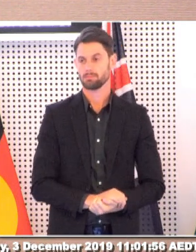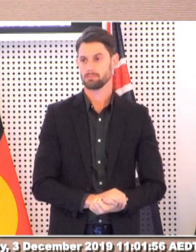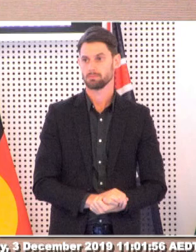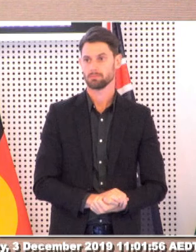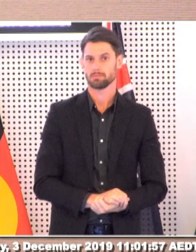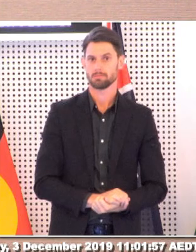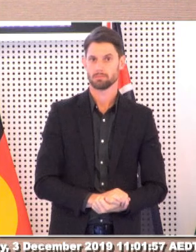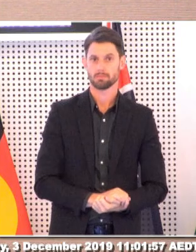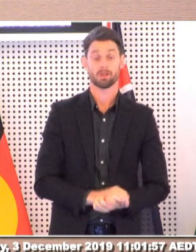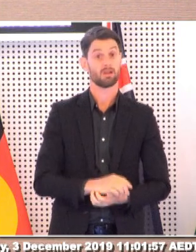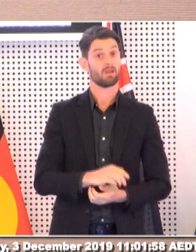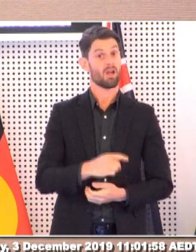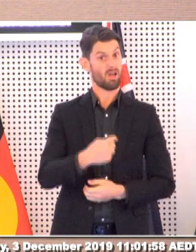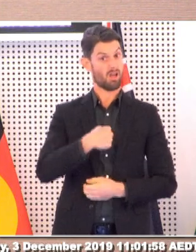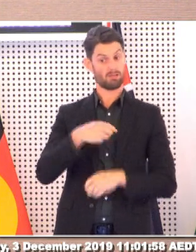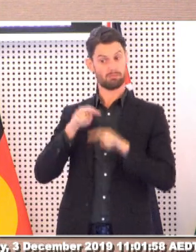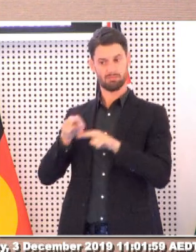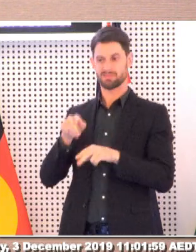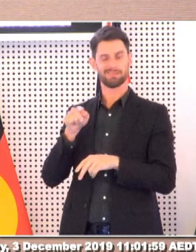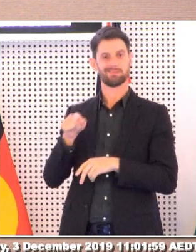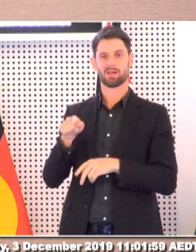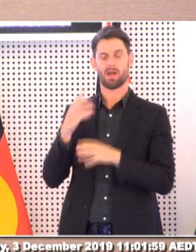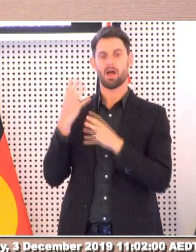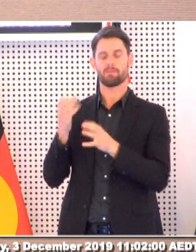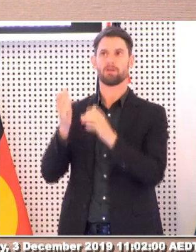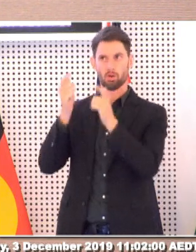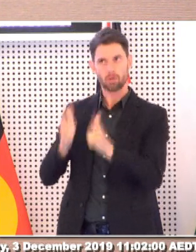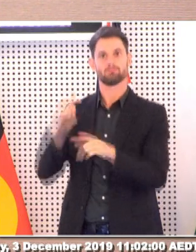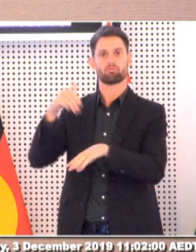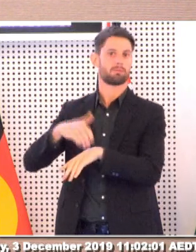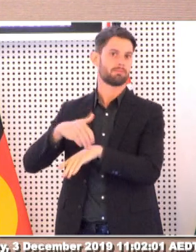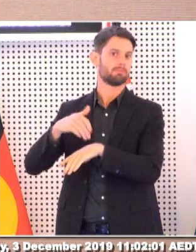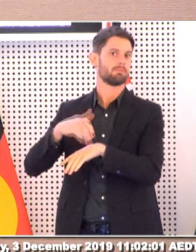restrictive practices but one of the things that I find very problematic about them is